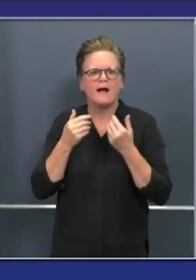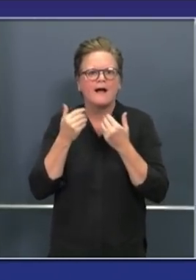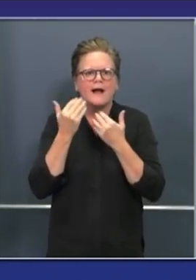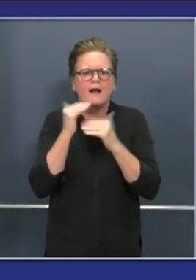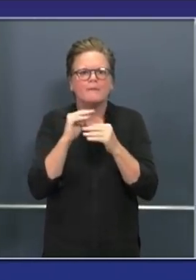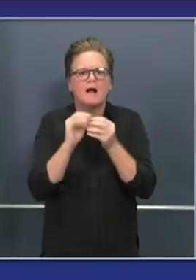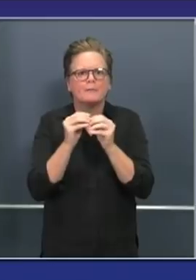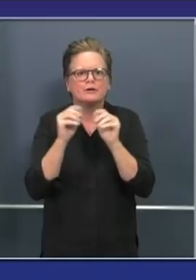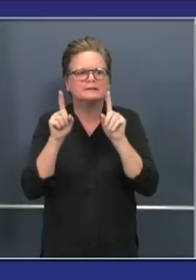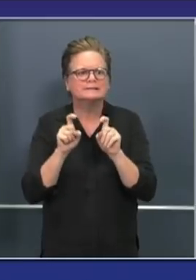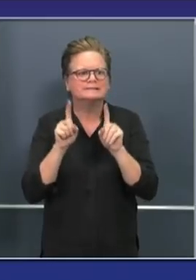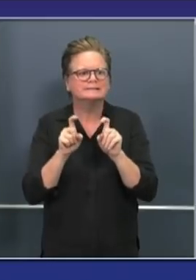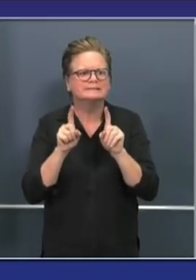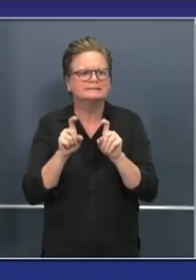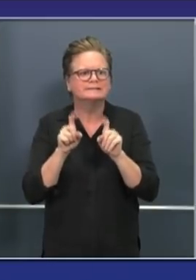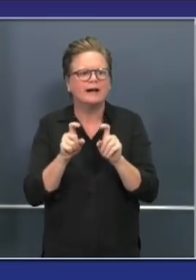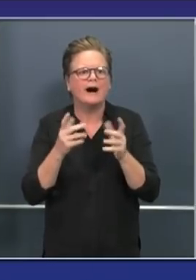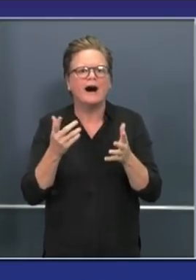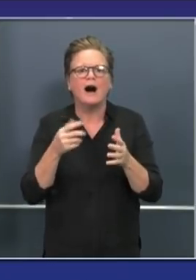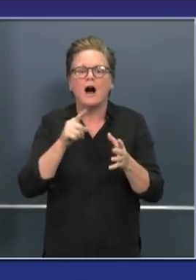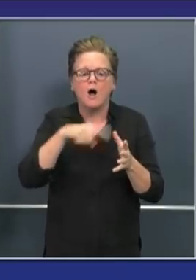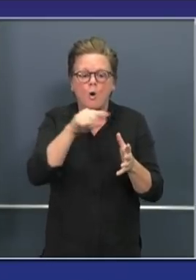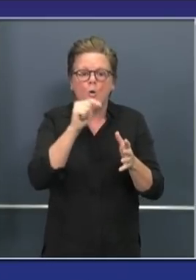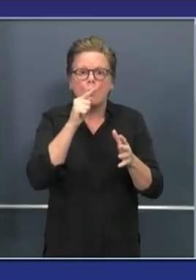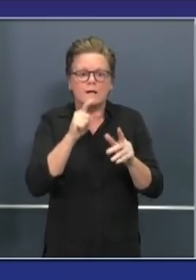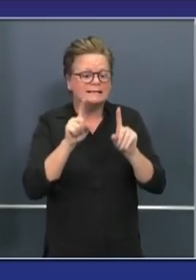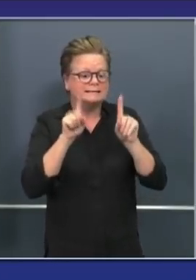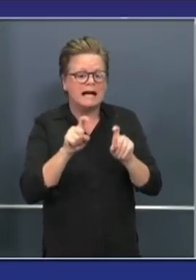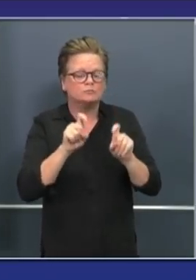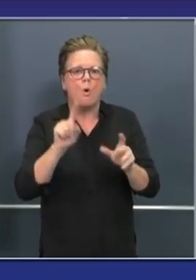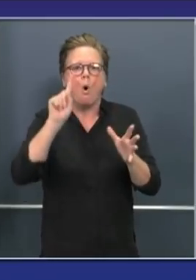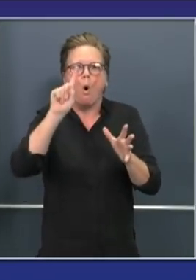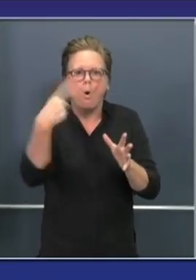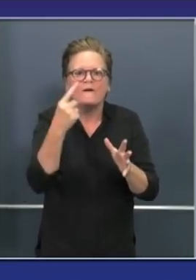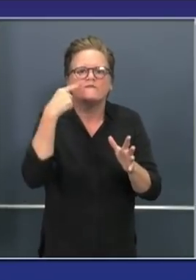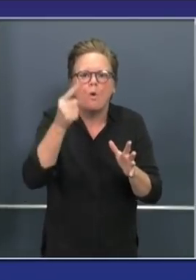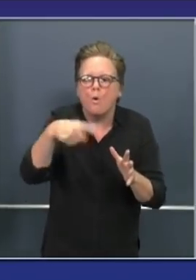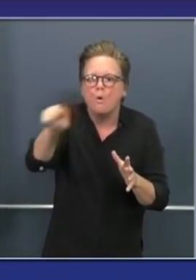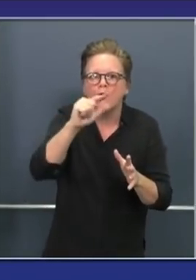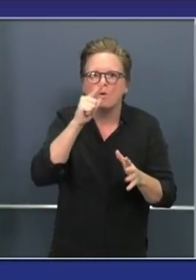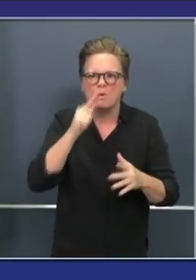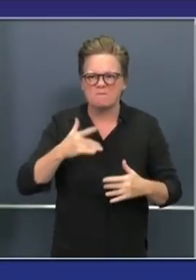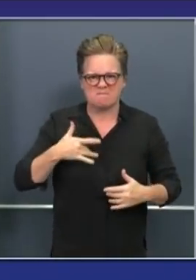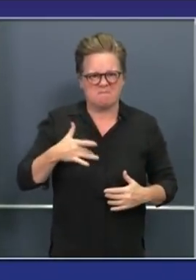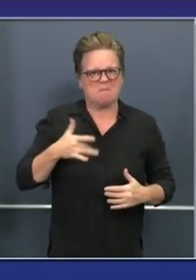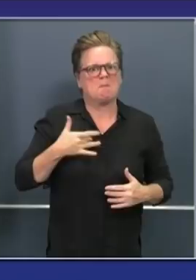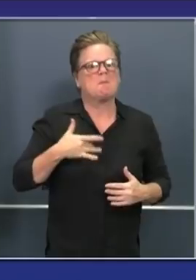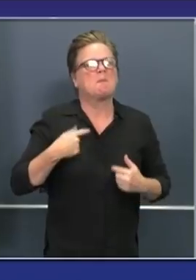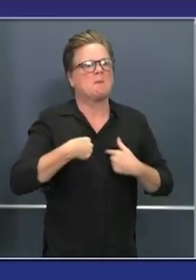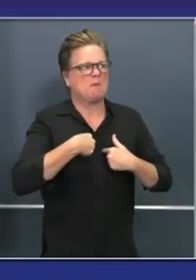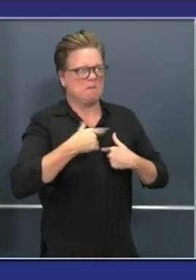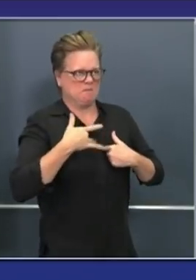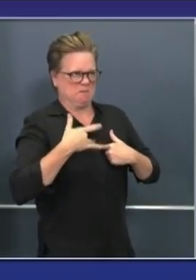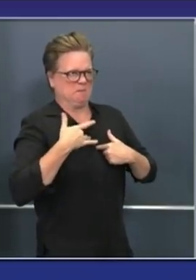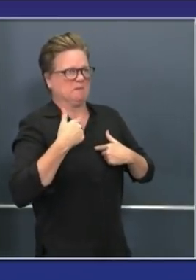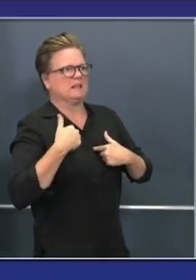WITH SYMPTOMS WERE PRIORITIZED FOR TESTING AND UNSURPRISINGLY THE POSITIVITY NUMBERS WERE VERY, VERY HIGH, BUT YOU SEE